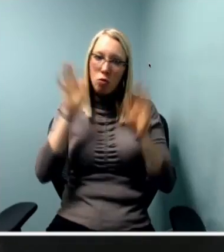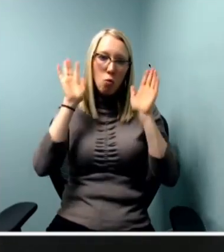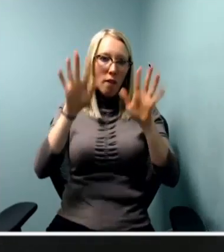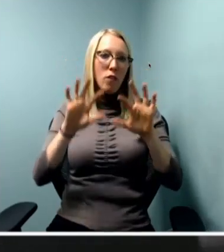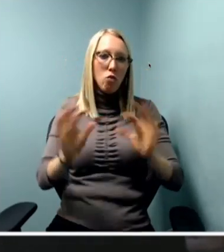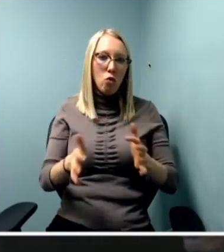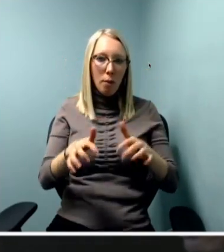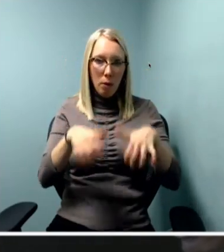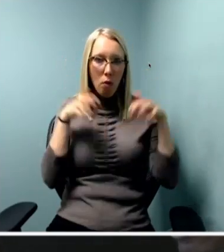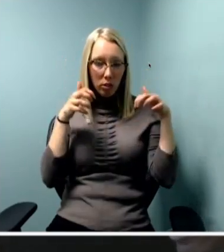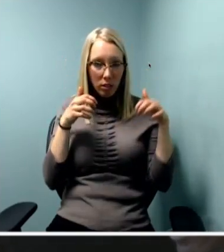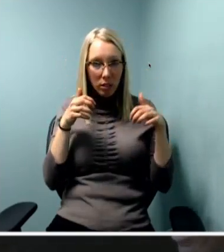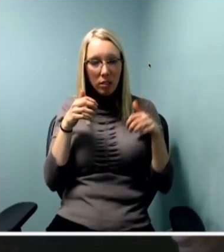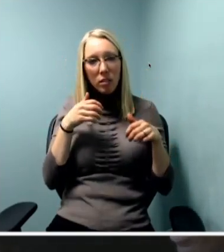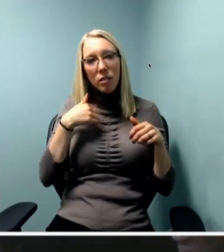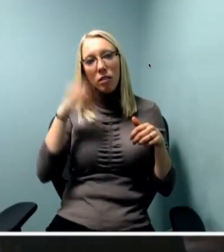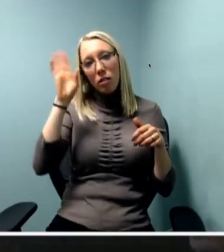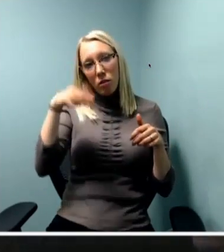I know many of you so,